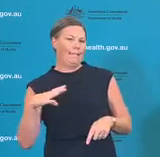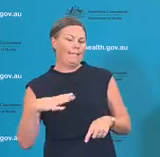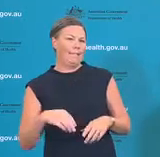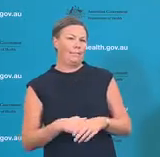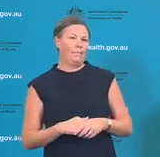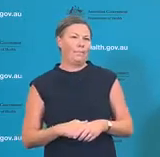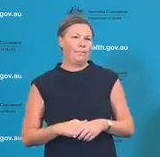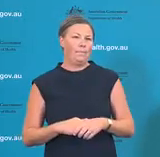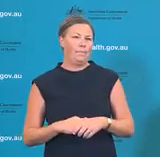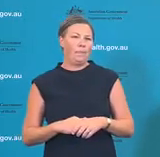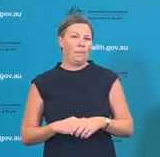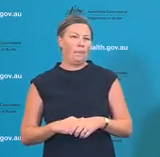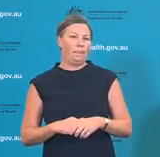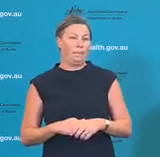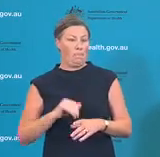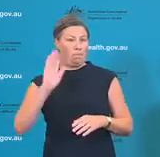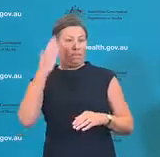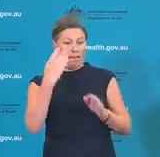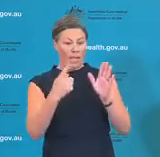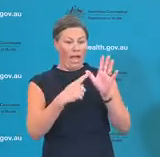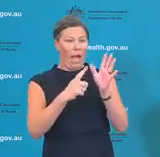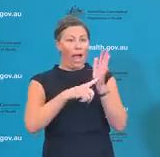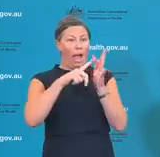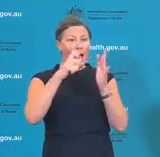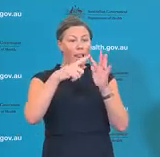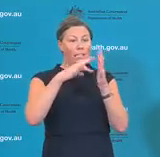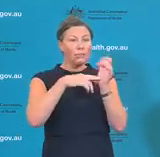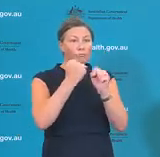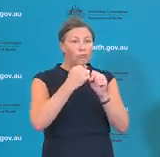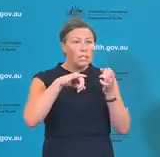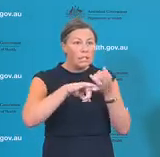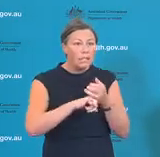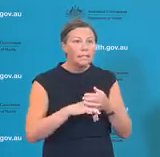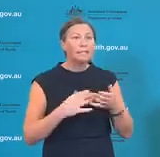in Howard Springs we, saw them supporting the people on the Artania in Western